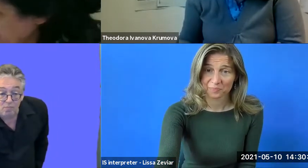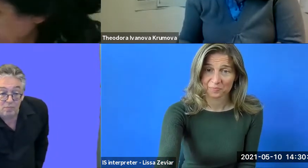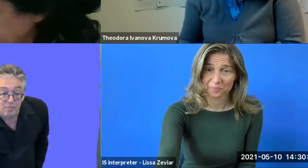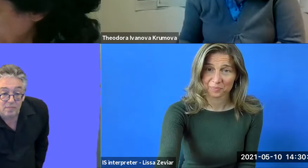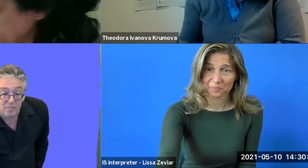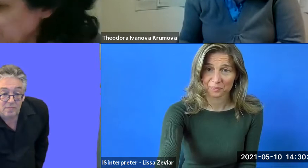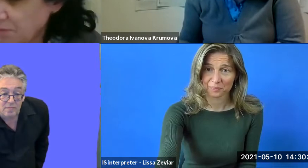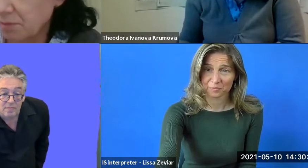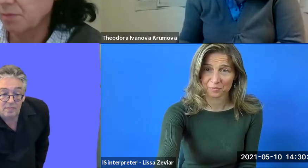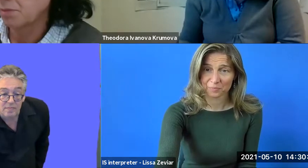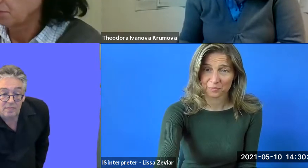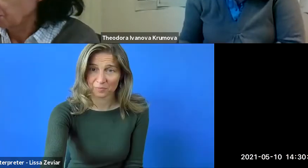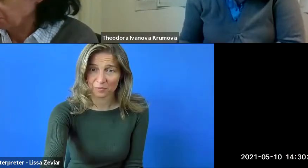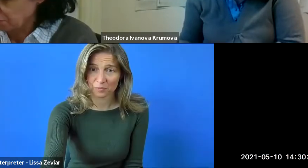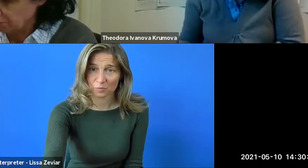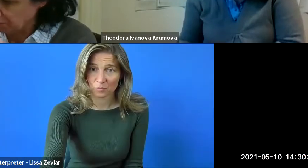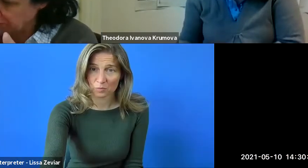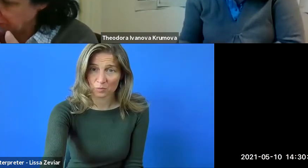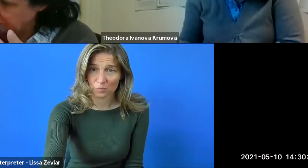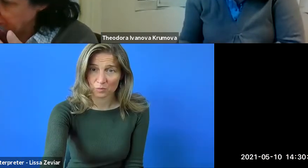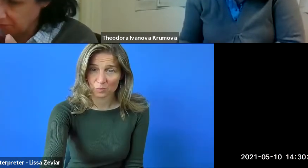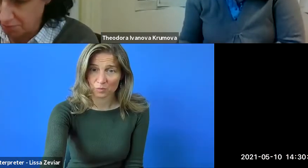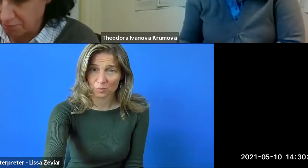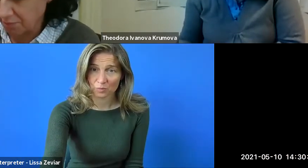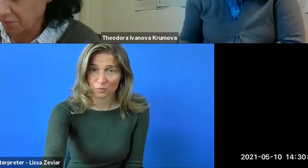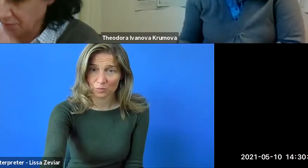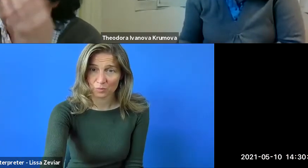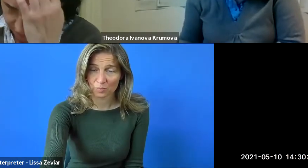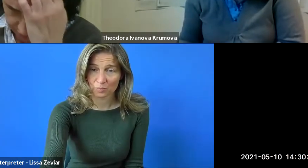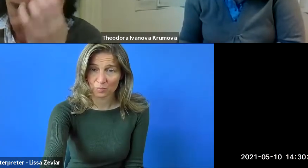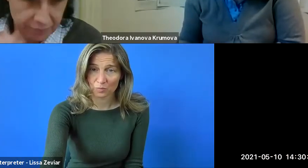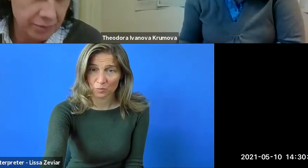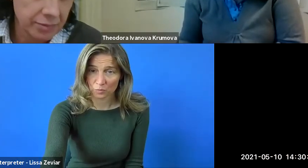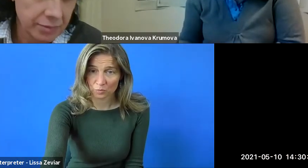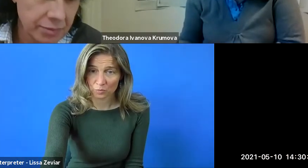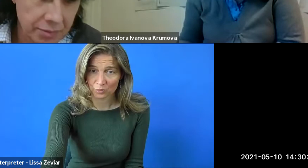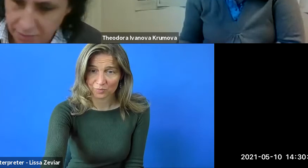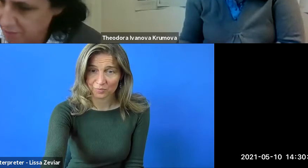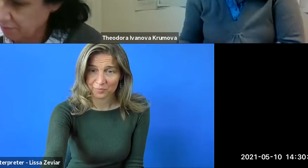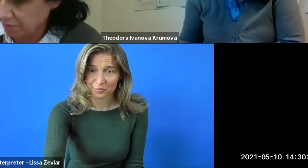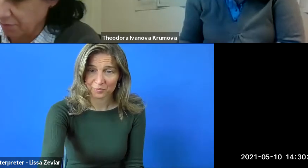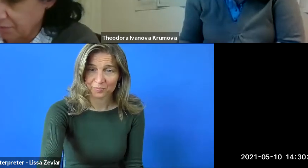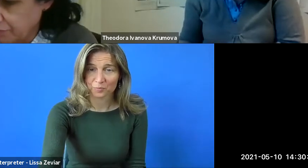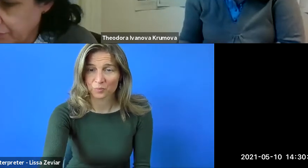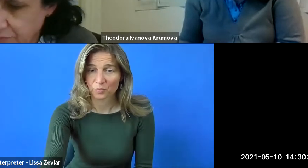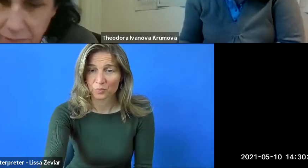to avoid irreparable harm to the victim. Those are requested mostly in deportation cases